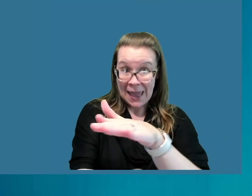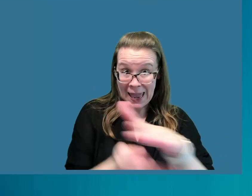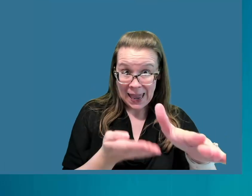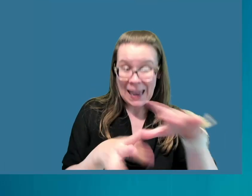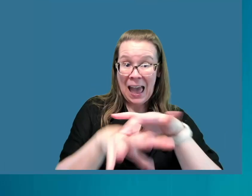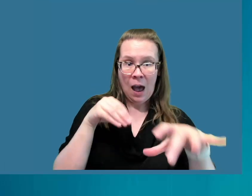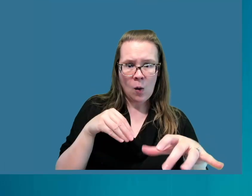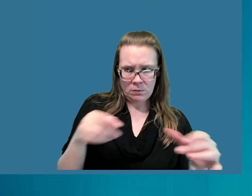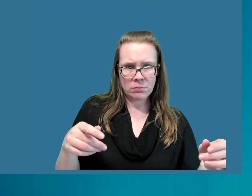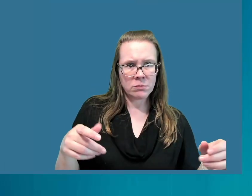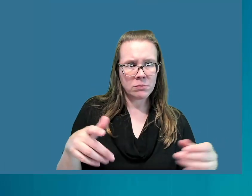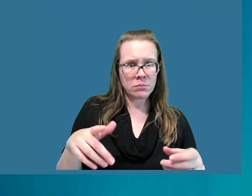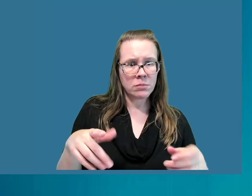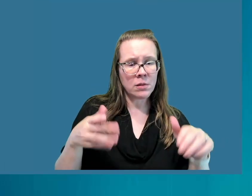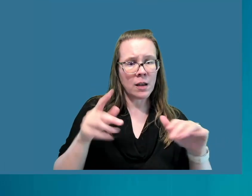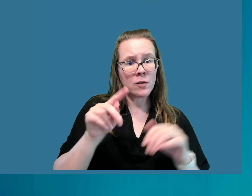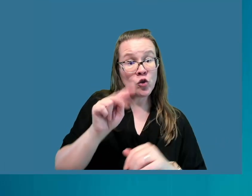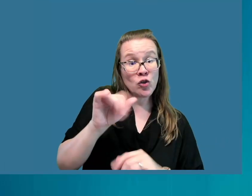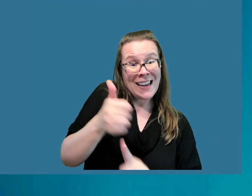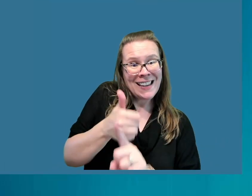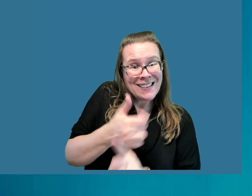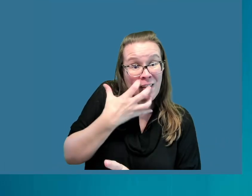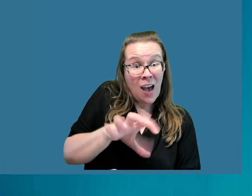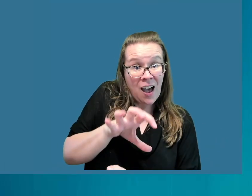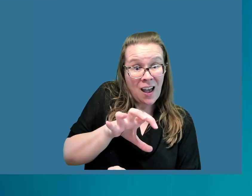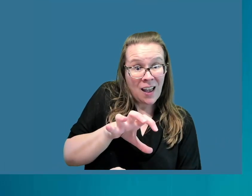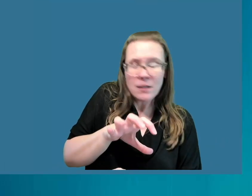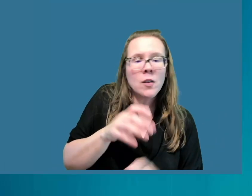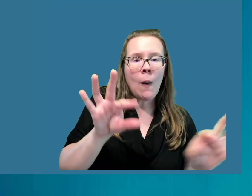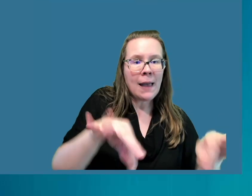piece of parchment paper, and I'll bake a set of cookies. And then the tray itself is hot,